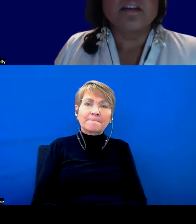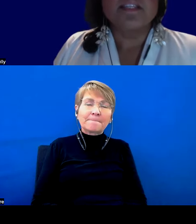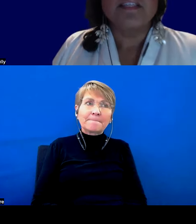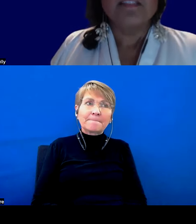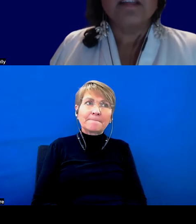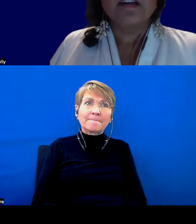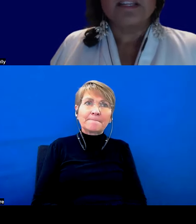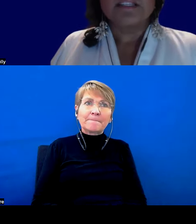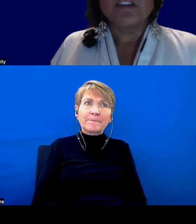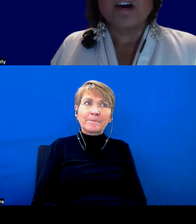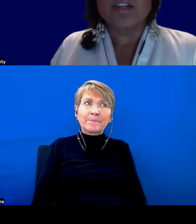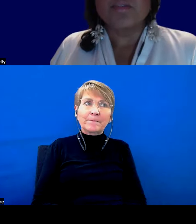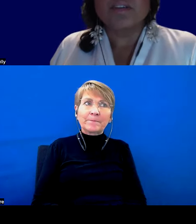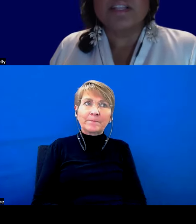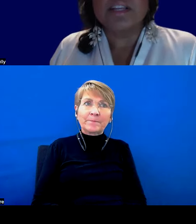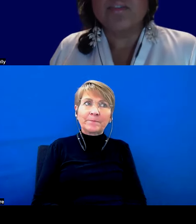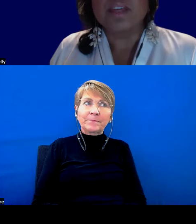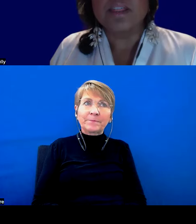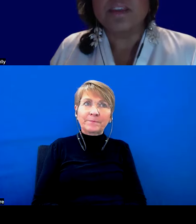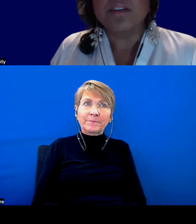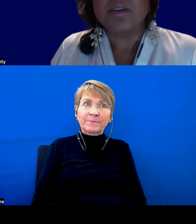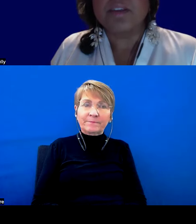So this slide is titled 'Clinical and